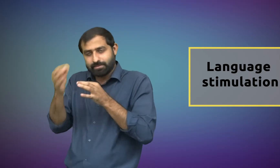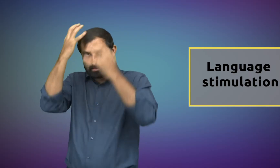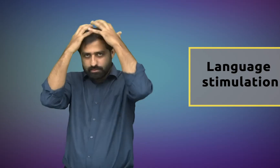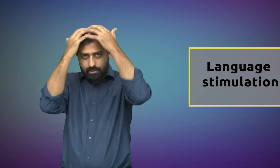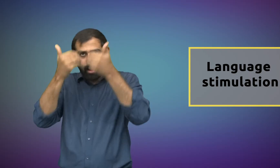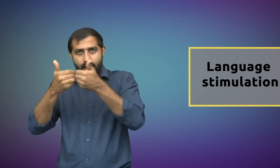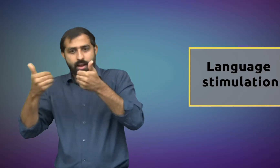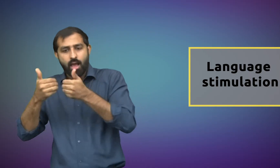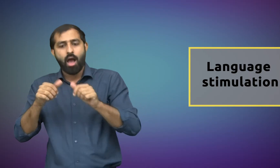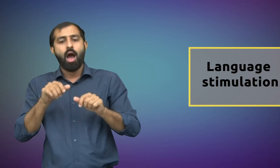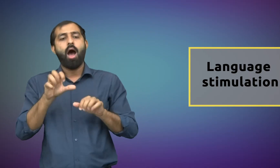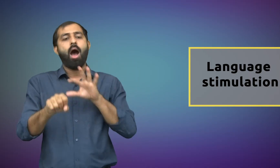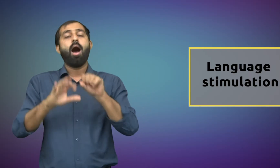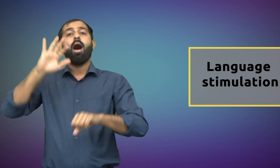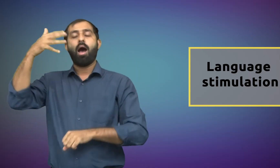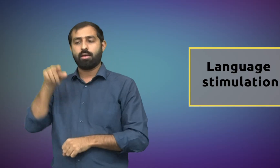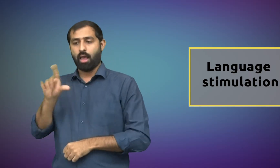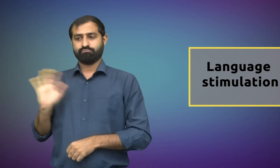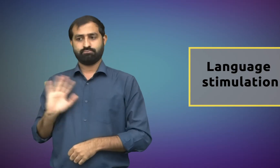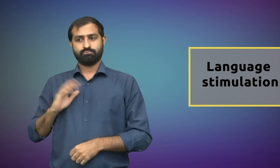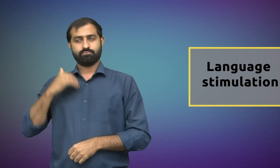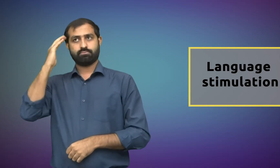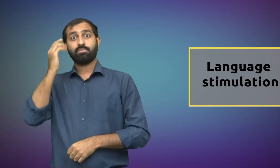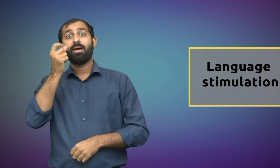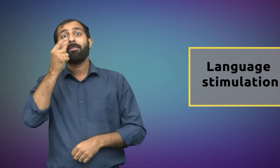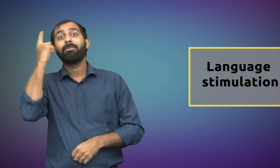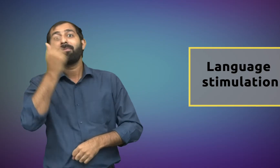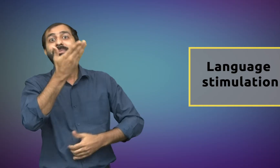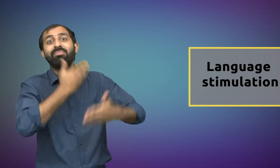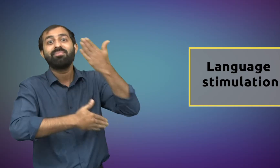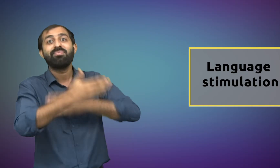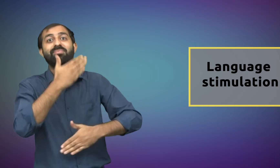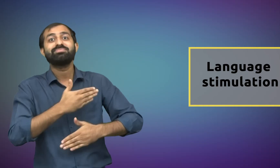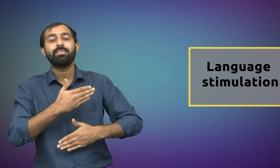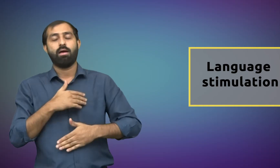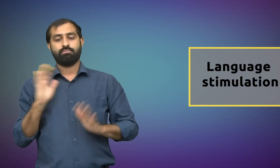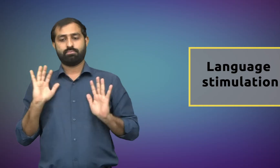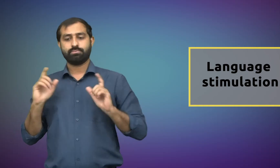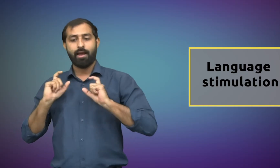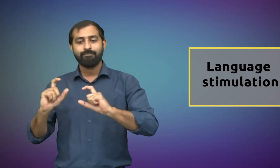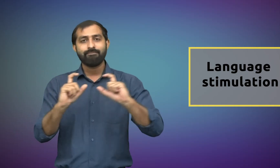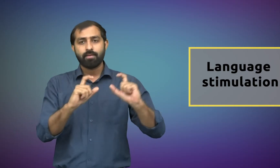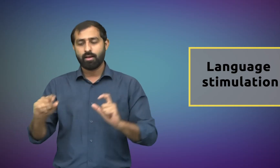Then child acquires these learning and start implementing. If he or she do again then they can recall easily that it can harm them.